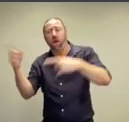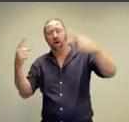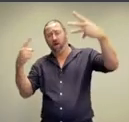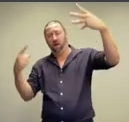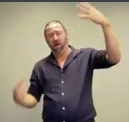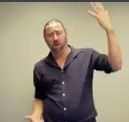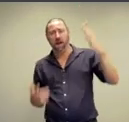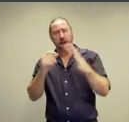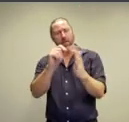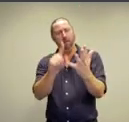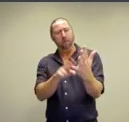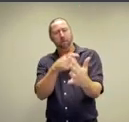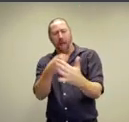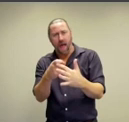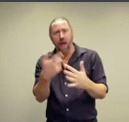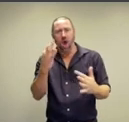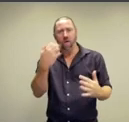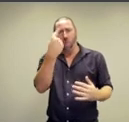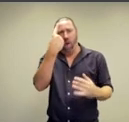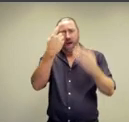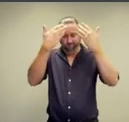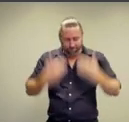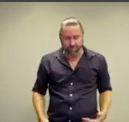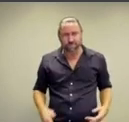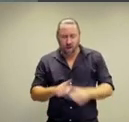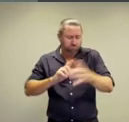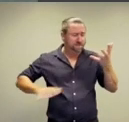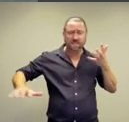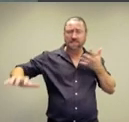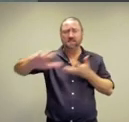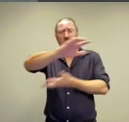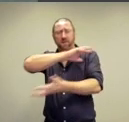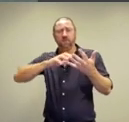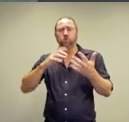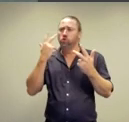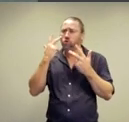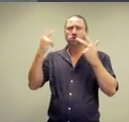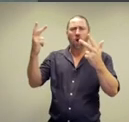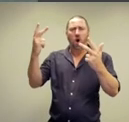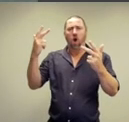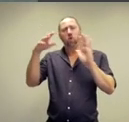The punk aesthetic was a rich bag of alternatives and contradictions that sartorially